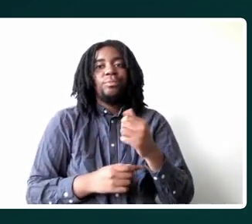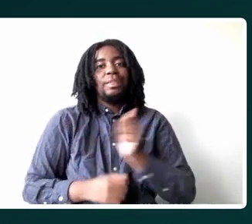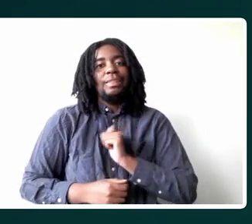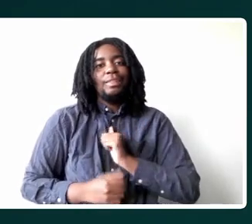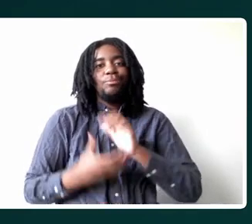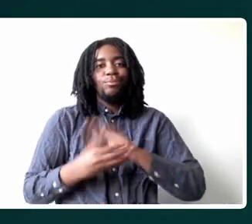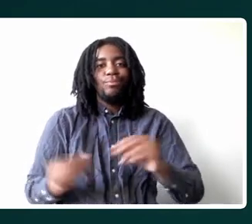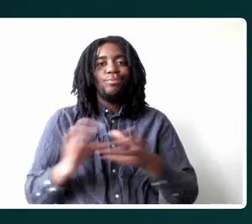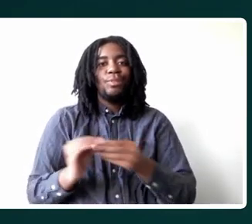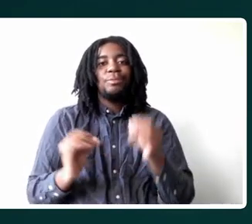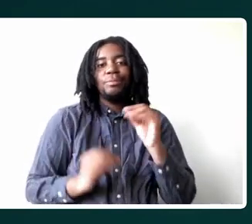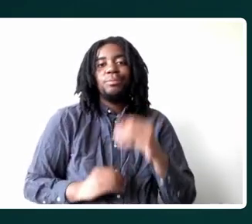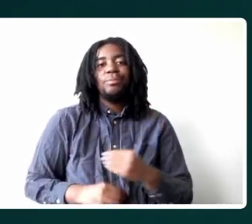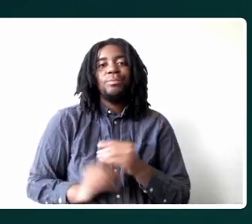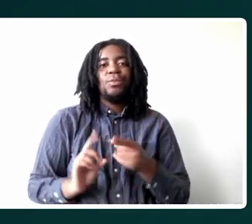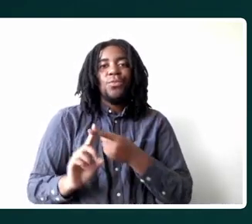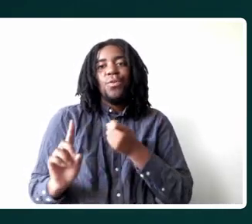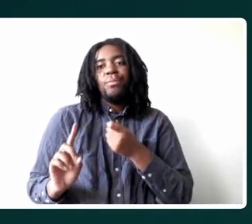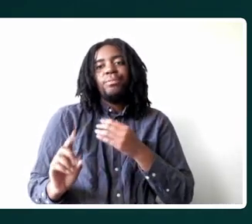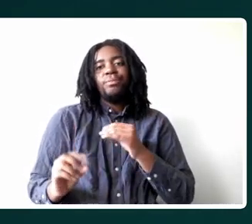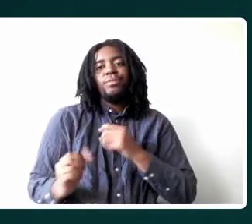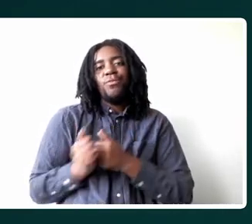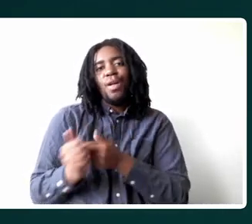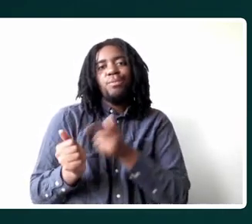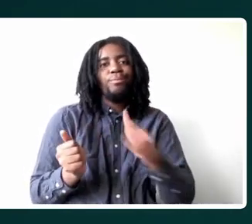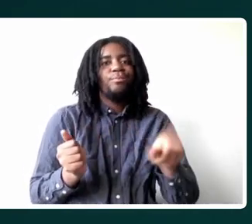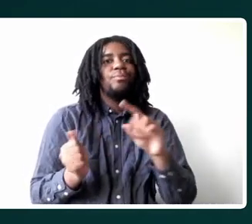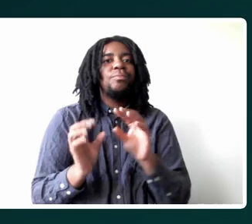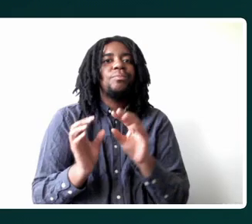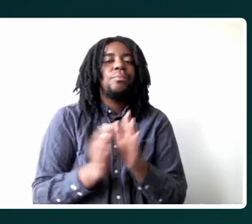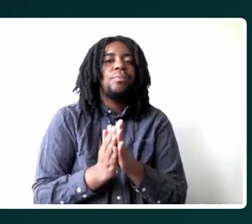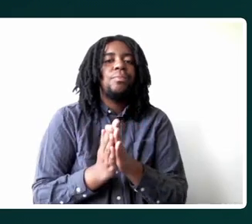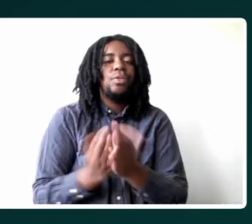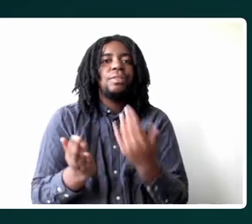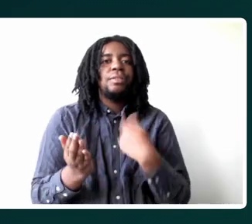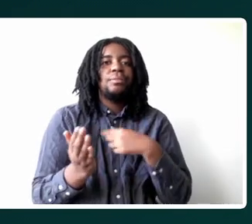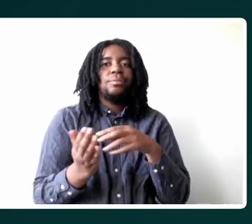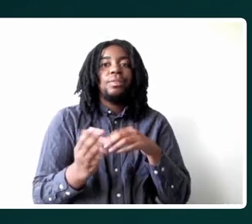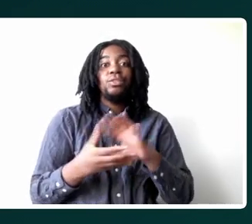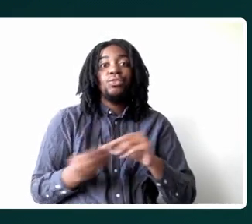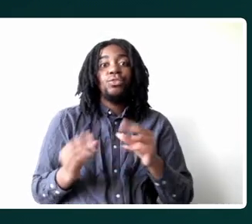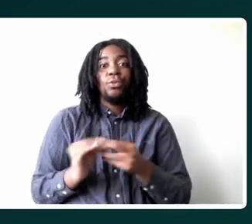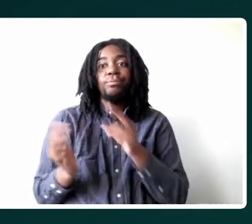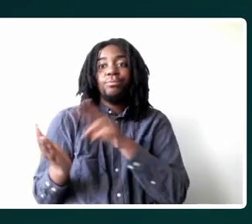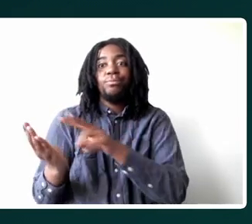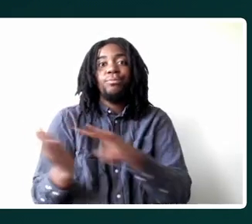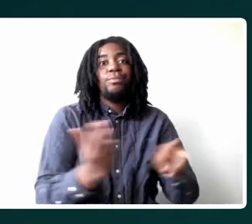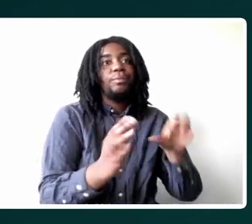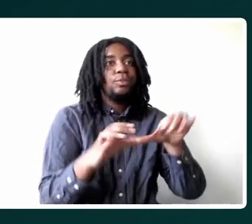books. They read their stories to the group and their families at the final session. And many